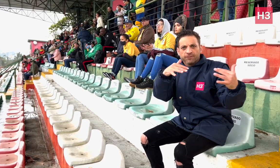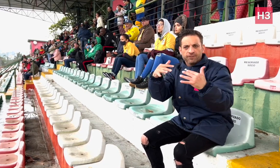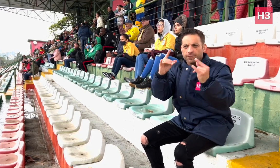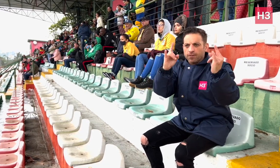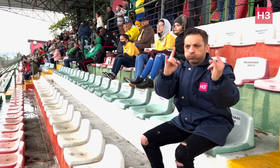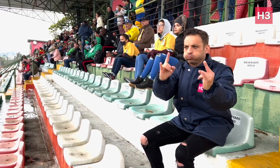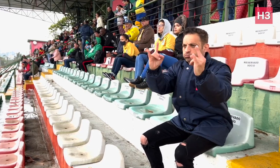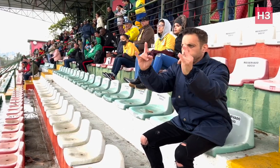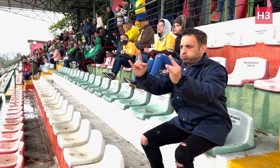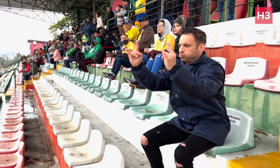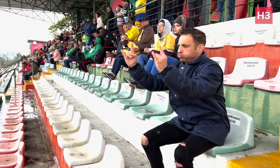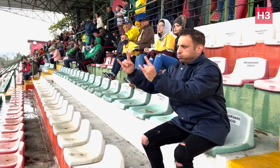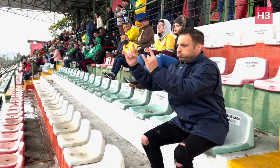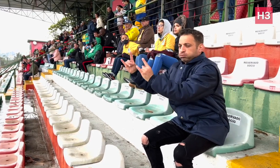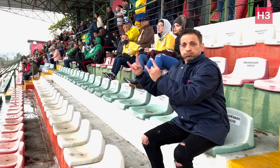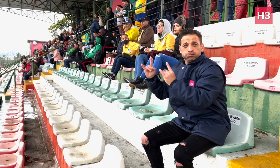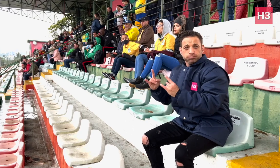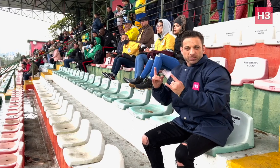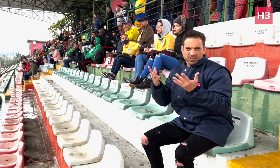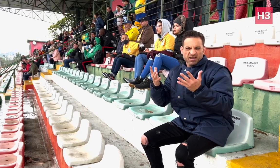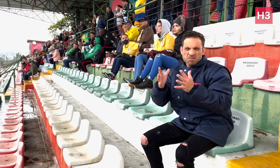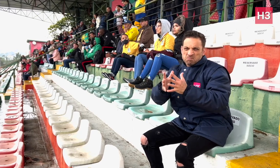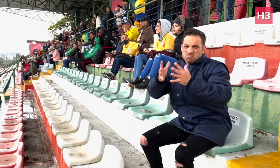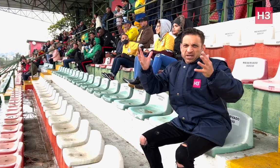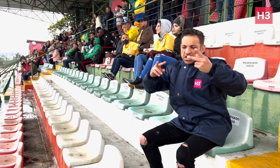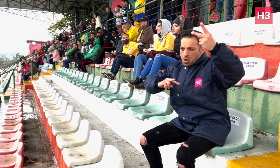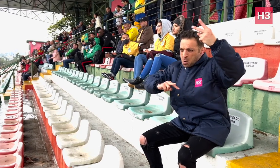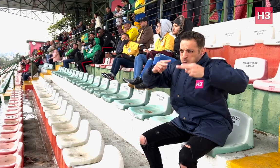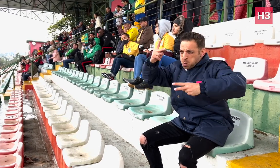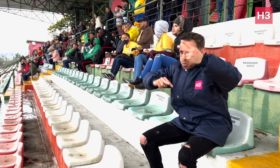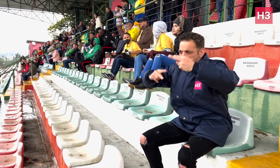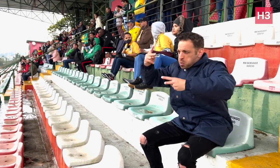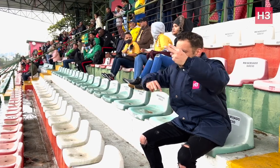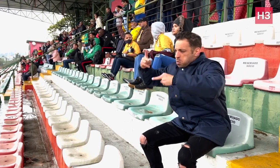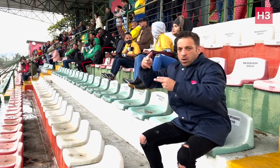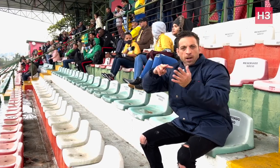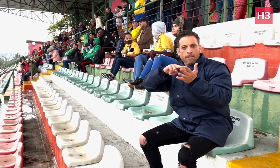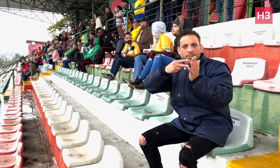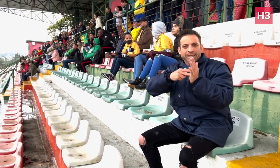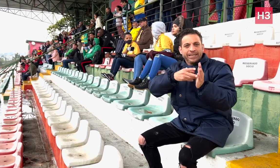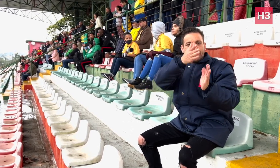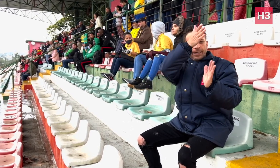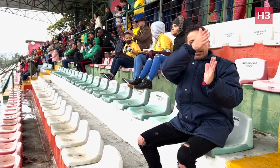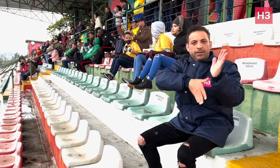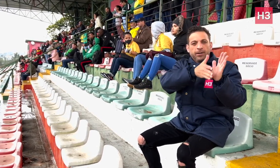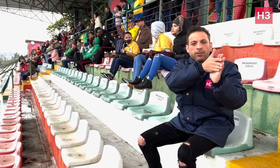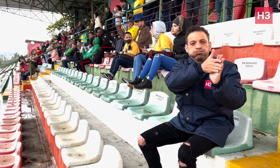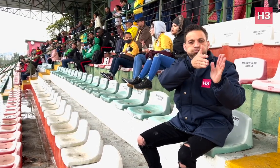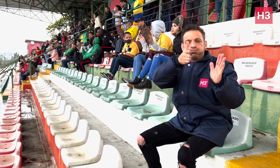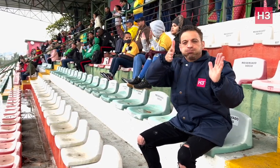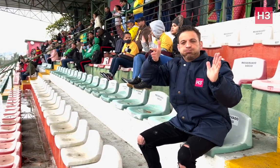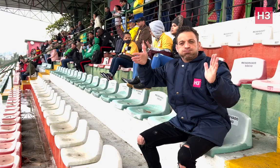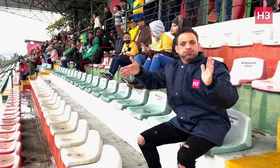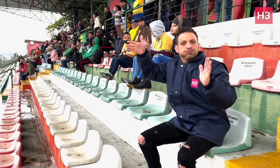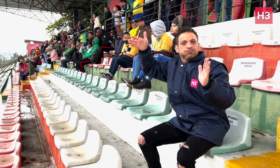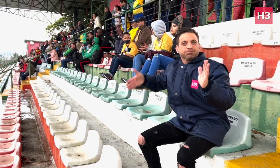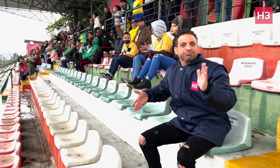will be played on the last day of the Summer Deaflympics, 15th May.